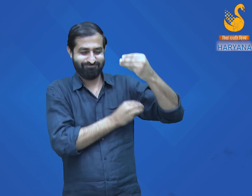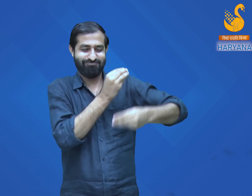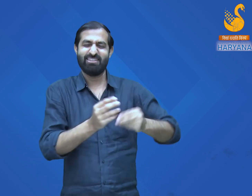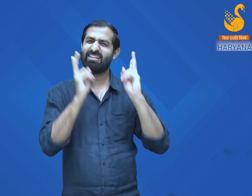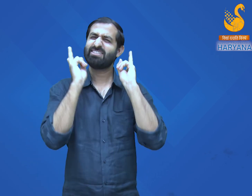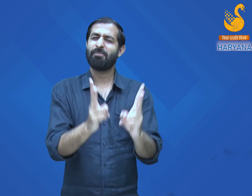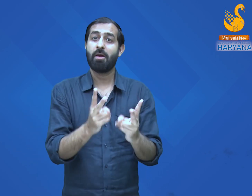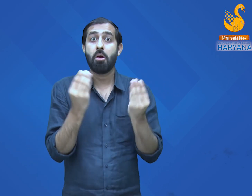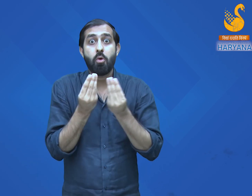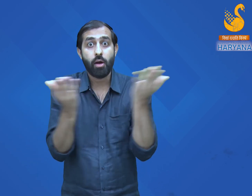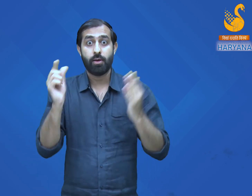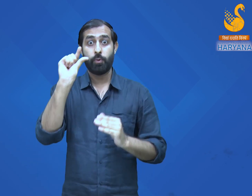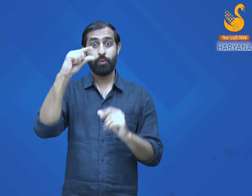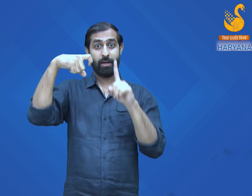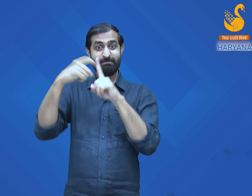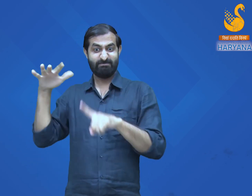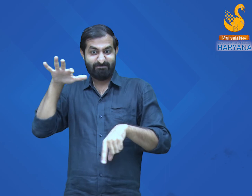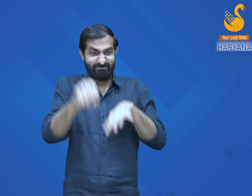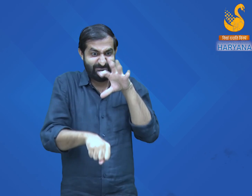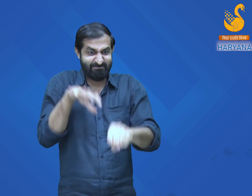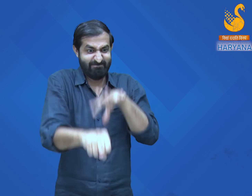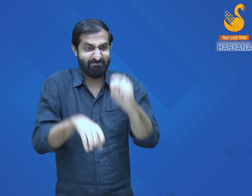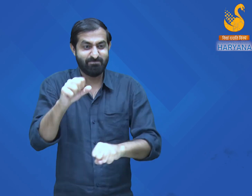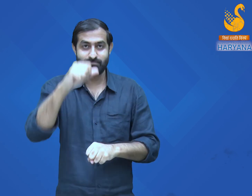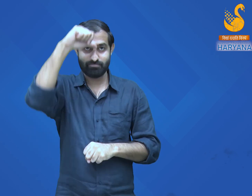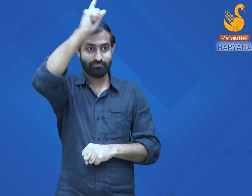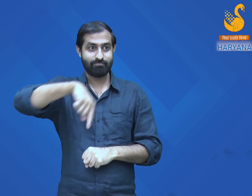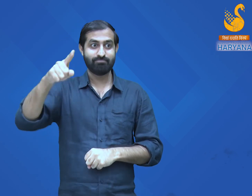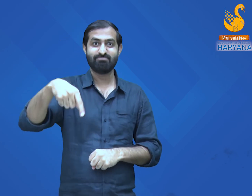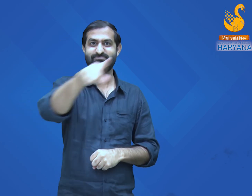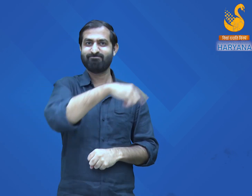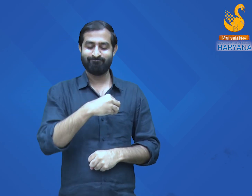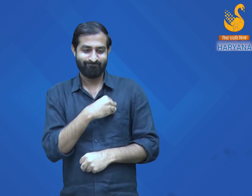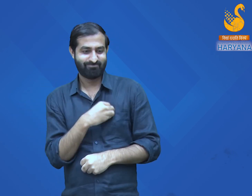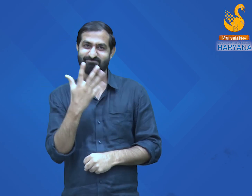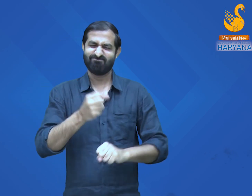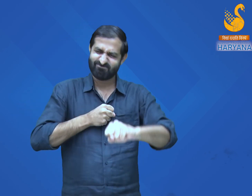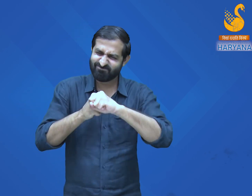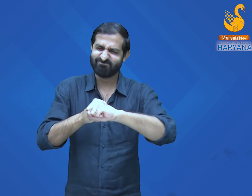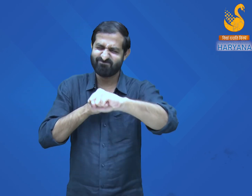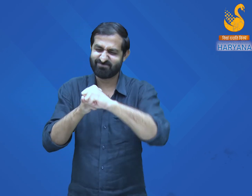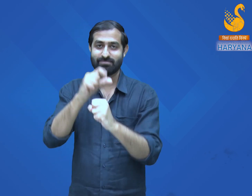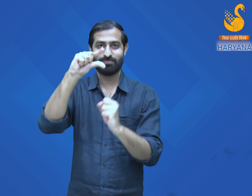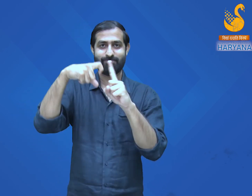which are still followed by people. When India was ruled by the Britishers, people of India struggled and fought with bravery.